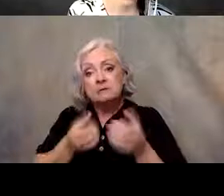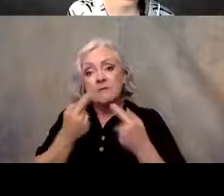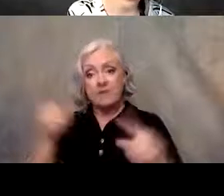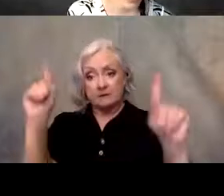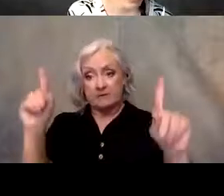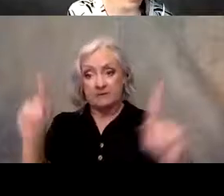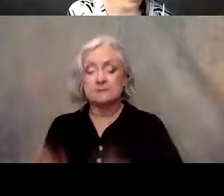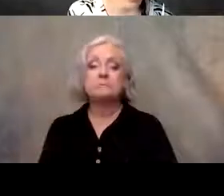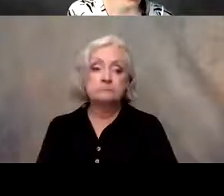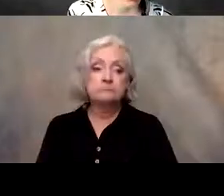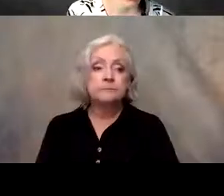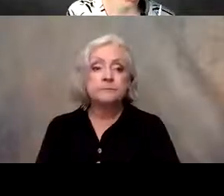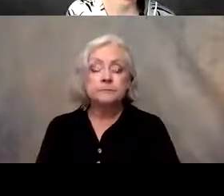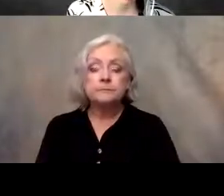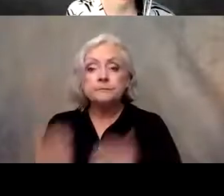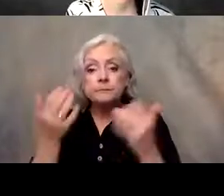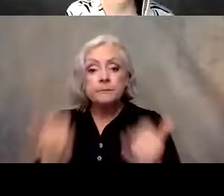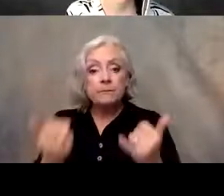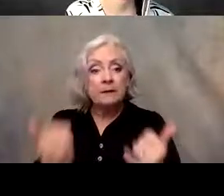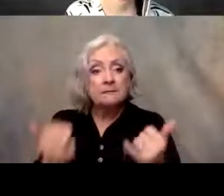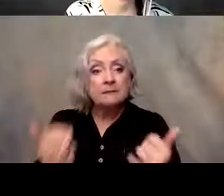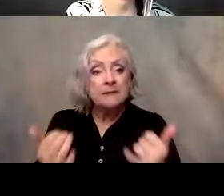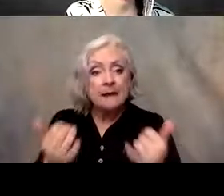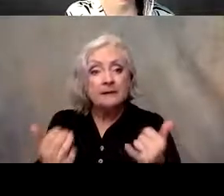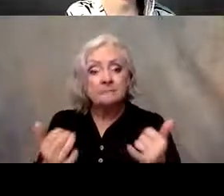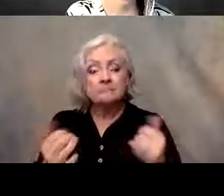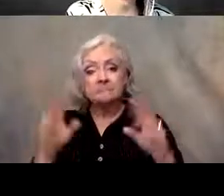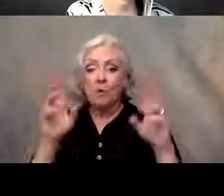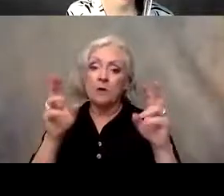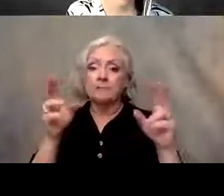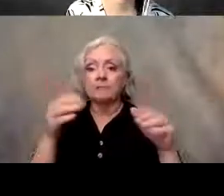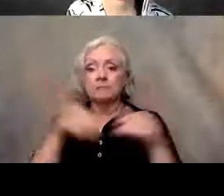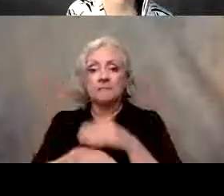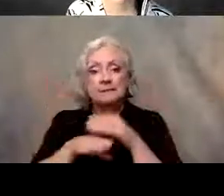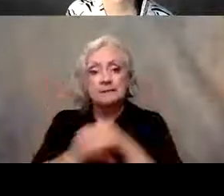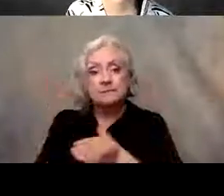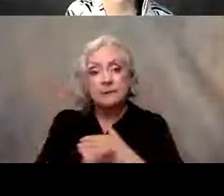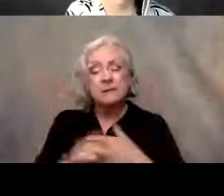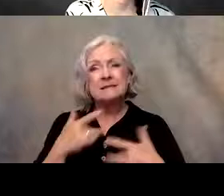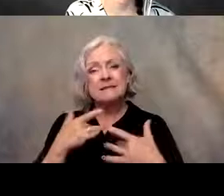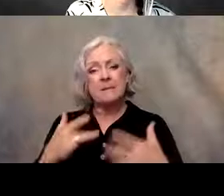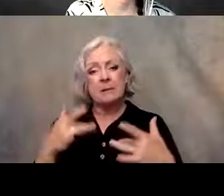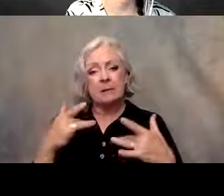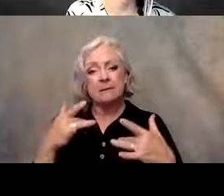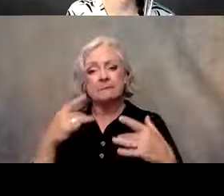Today, when we talk about accessibility, we typically think about the picture that we see on the left